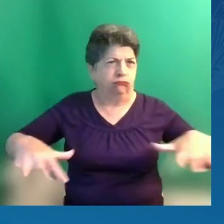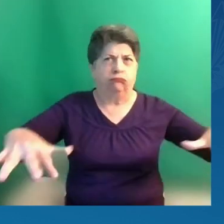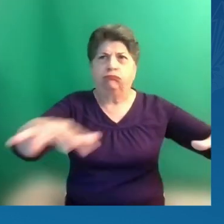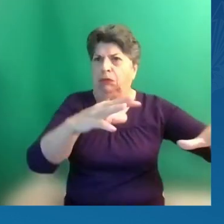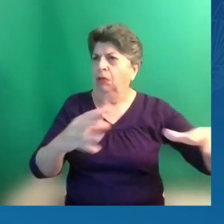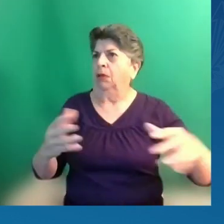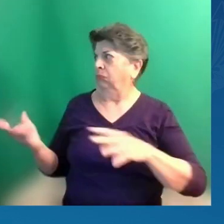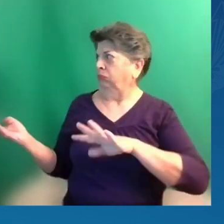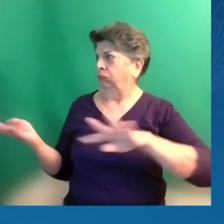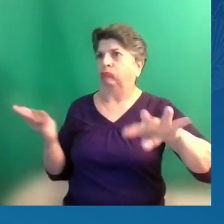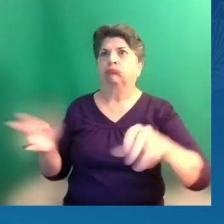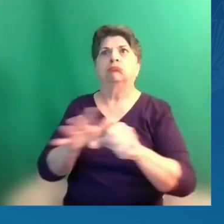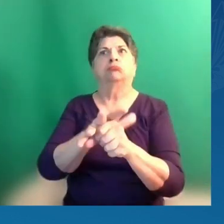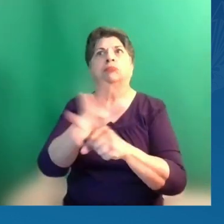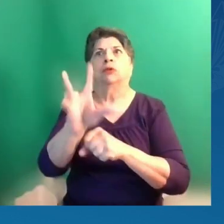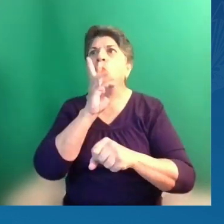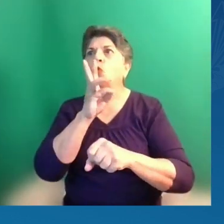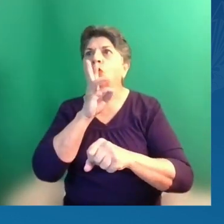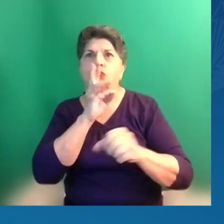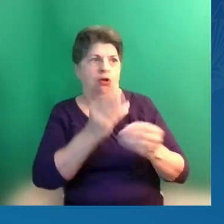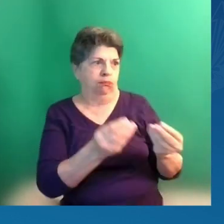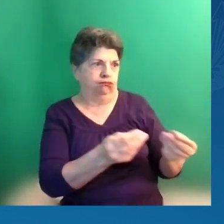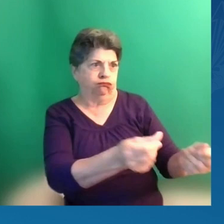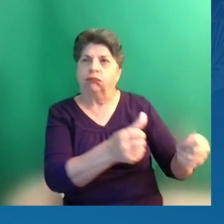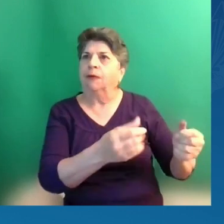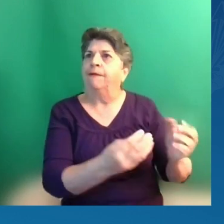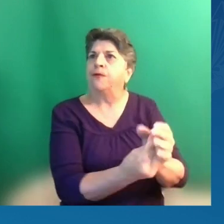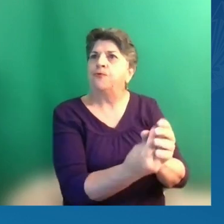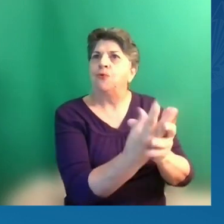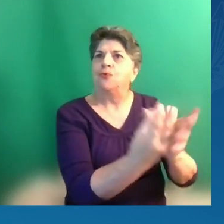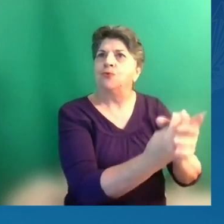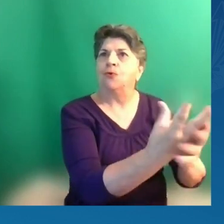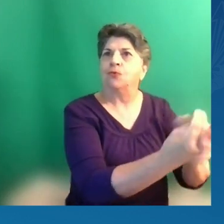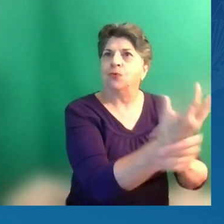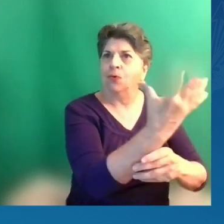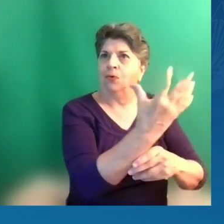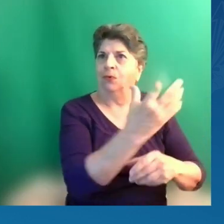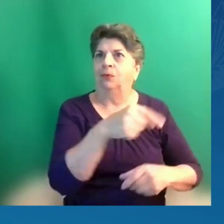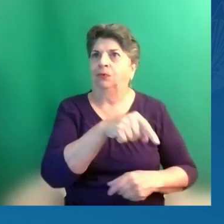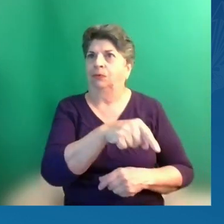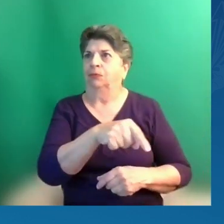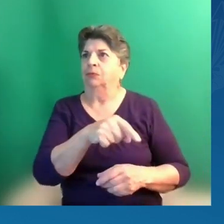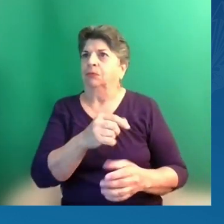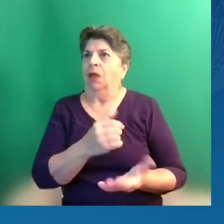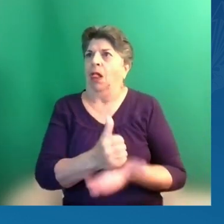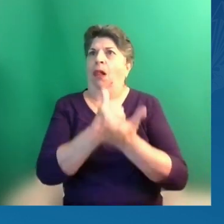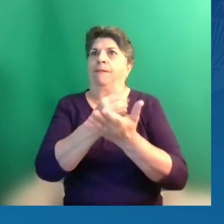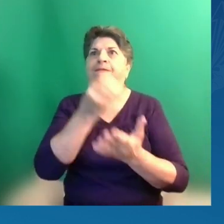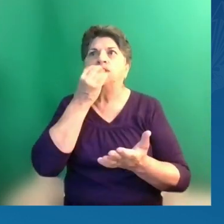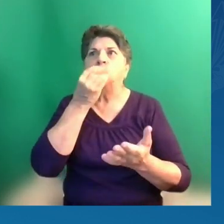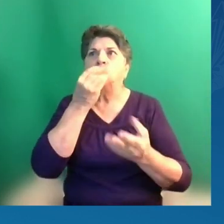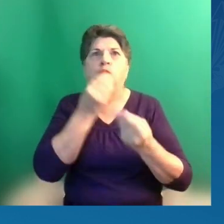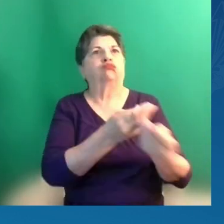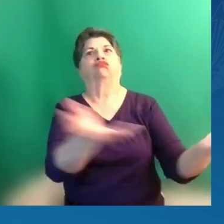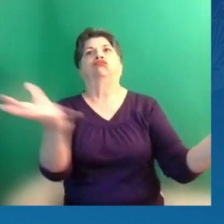Which means increased production and ultimately income. MCC's investments have led to measures